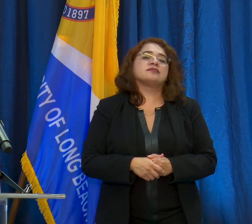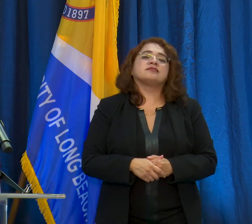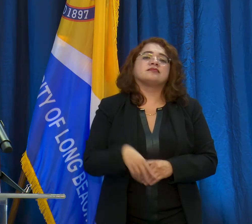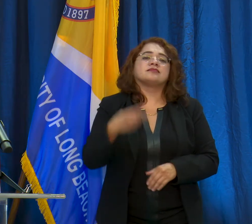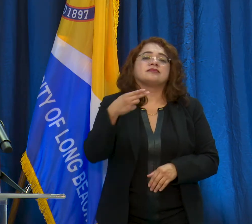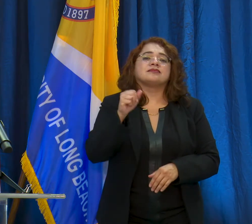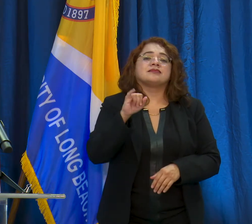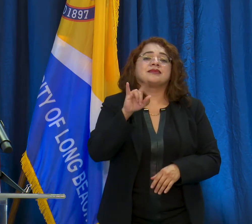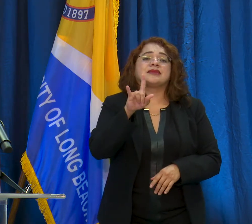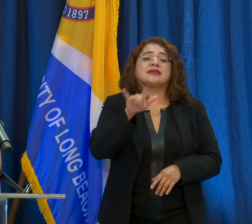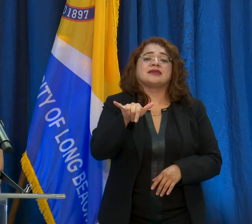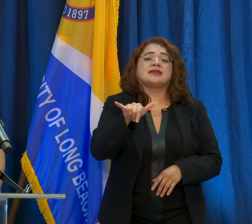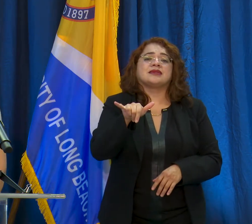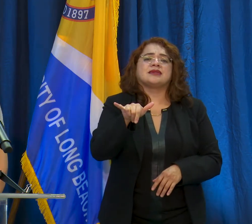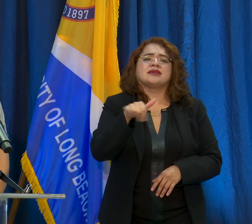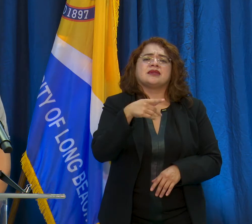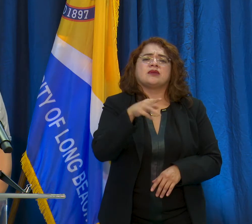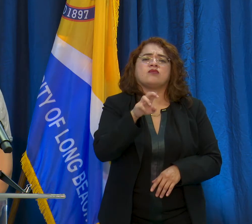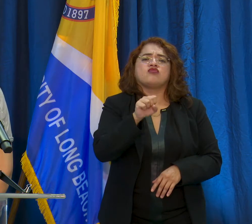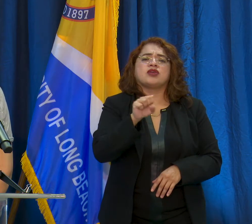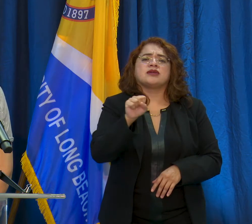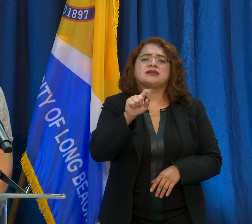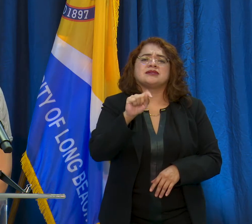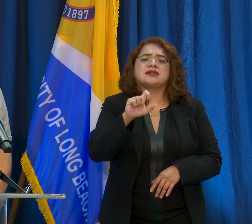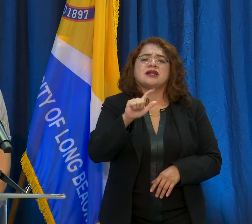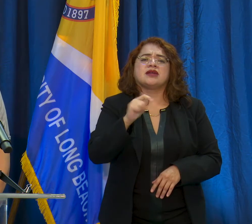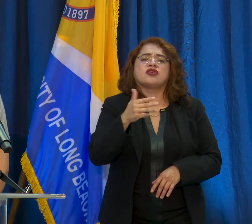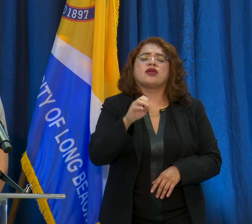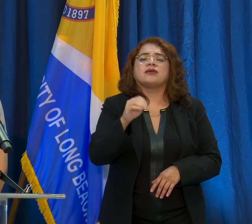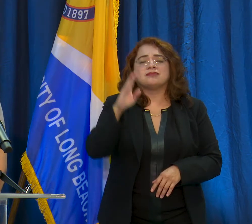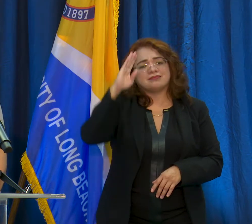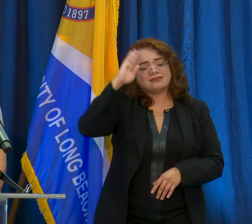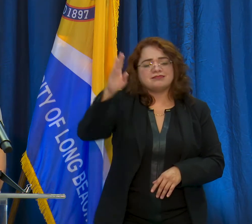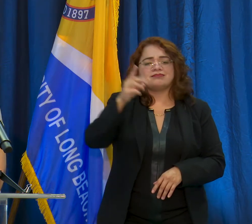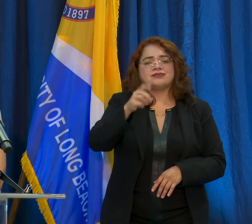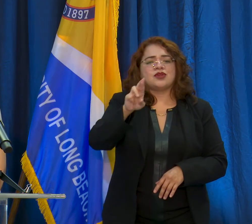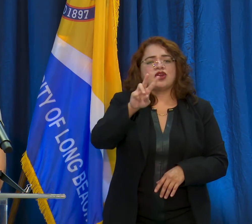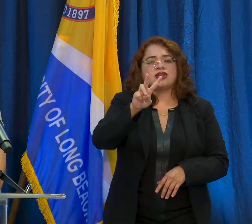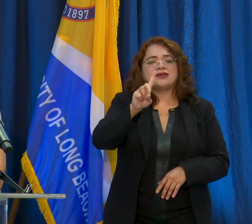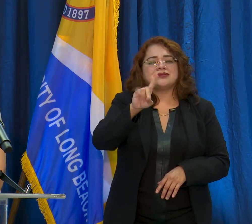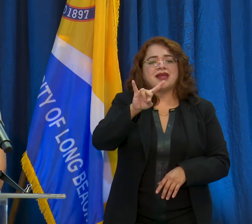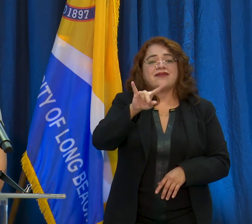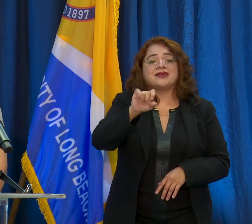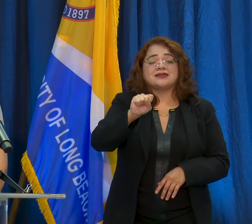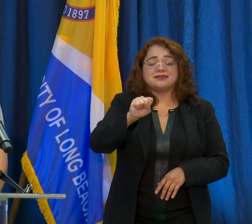Go ahead, Haley. Hi, Dr. Davis,